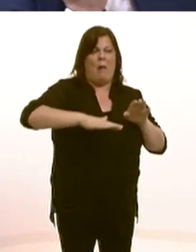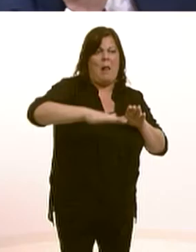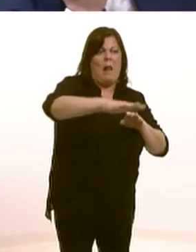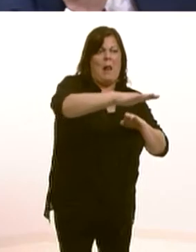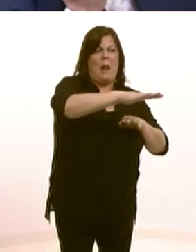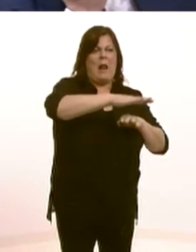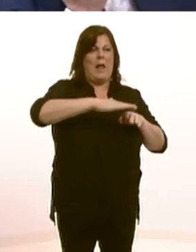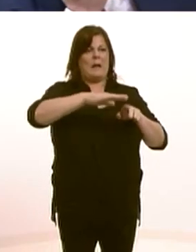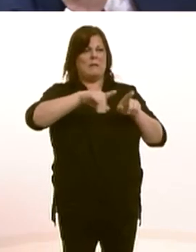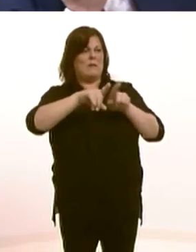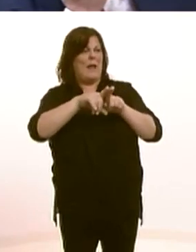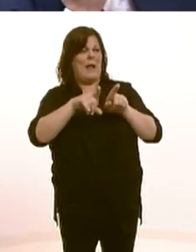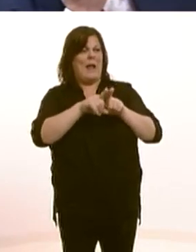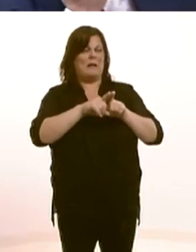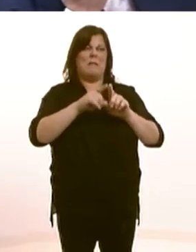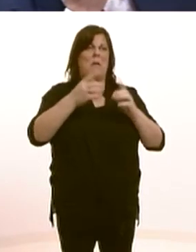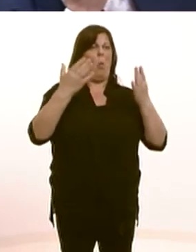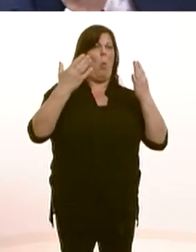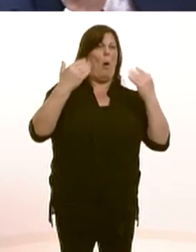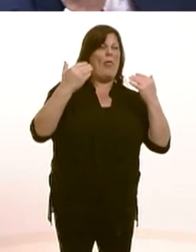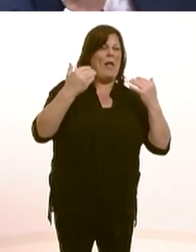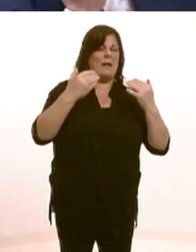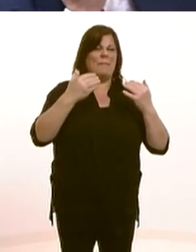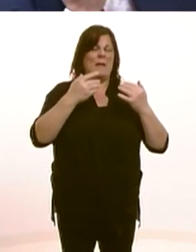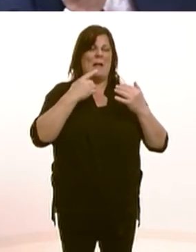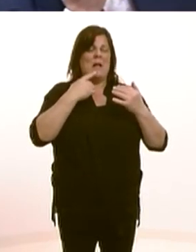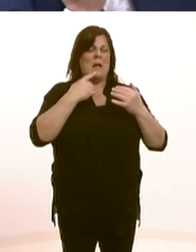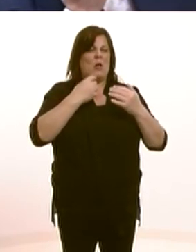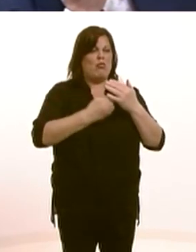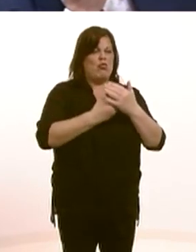and our climate; we tend towards dairy and meat production.